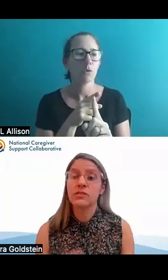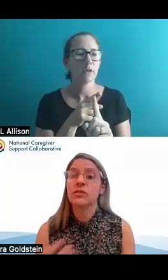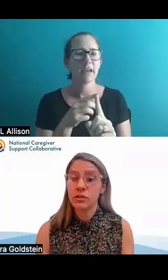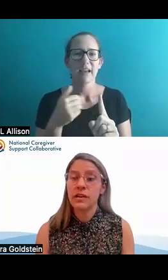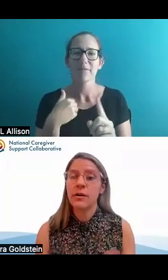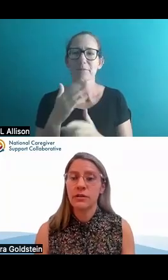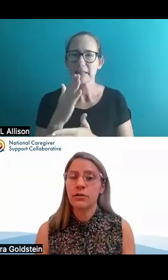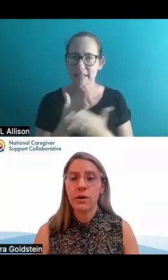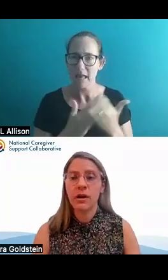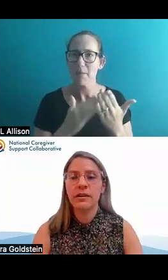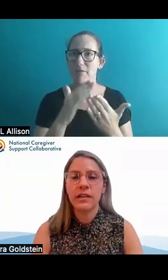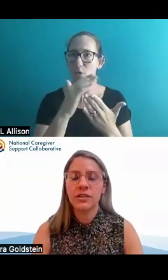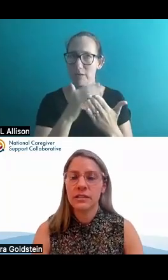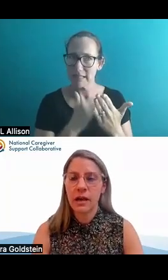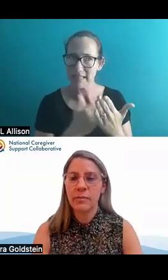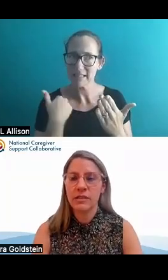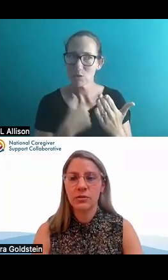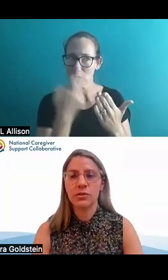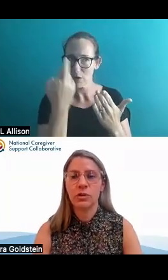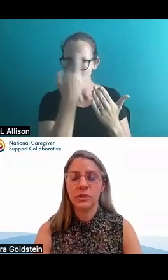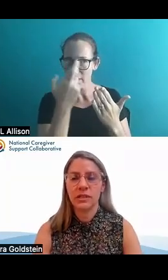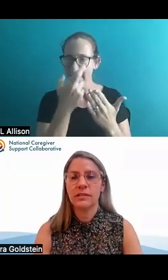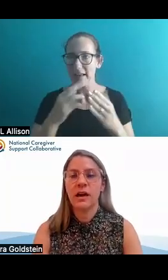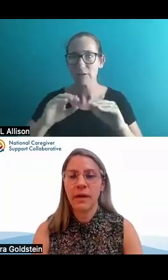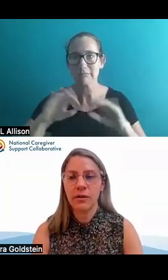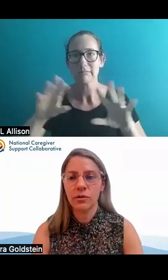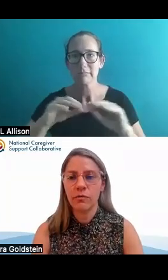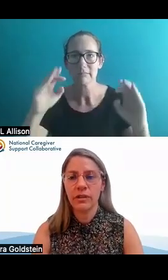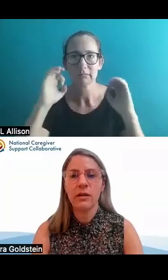learned out there through our Innovations Hub as those descriptions come out. So hopefully that'll